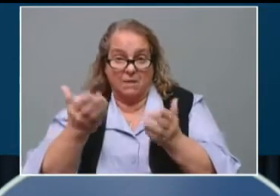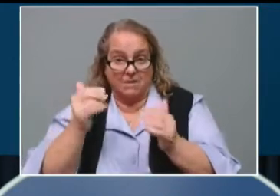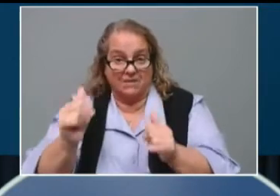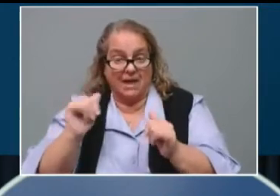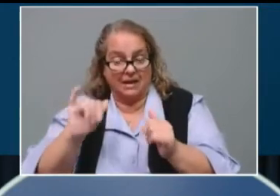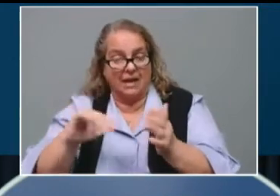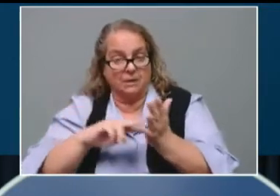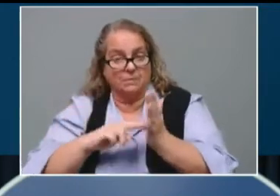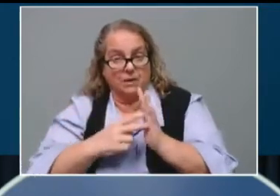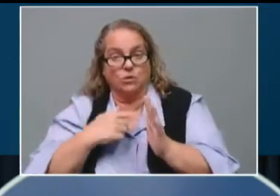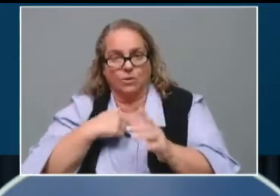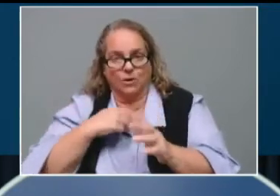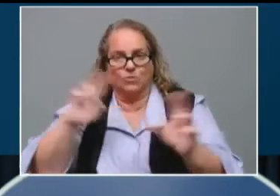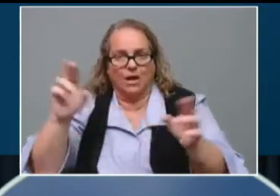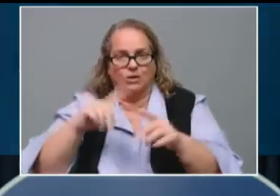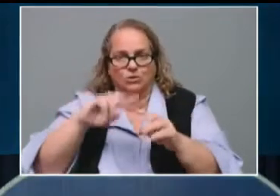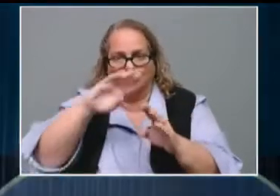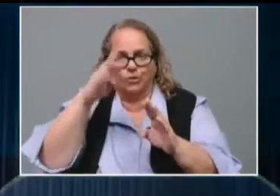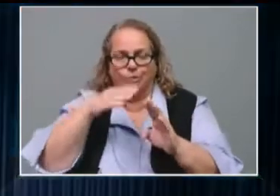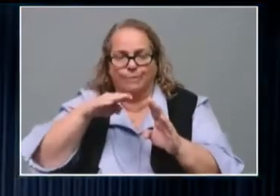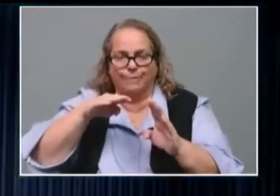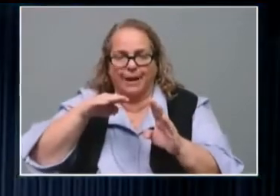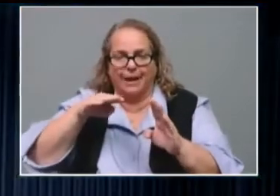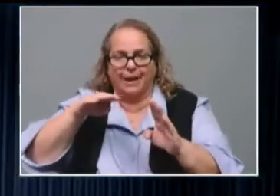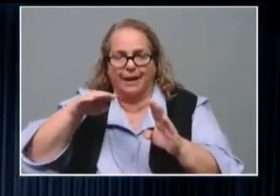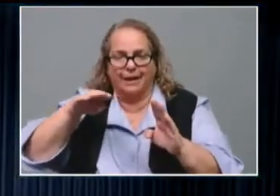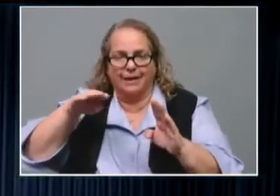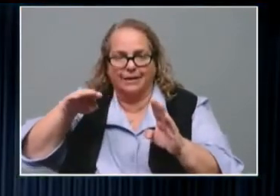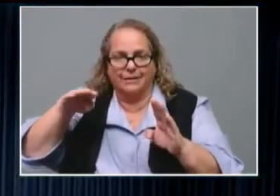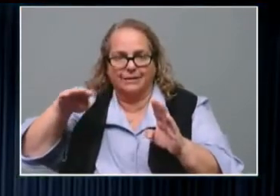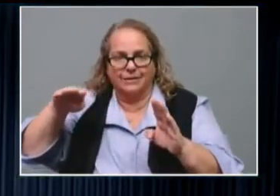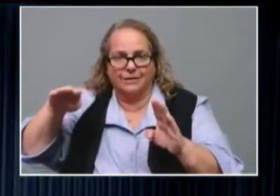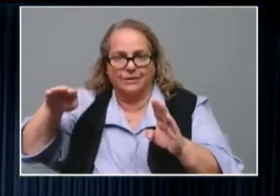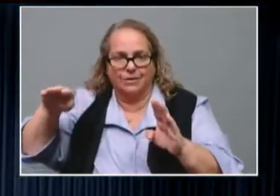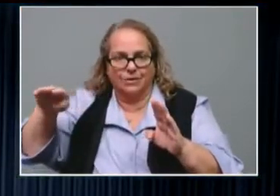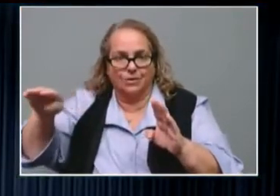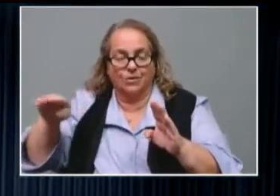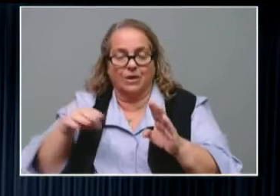with the decreased slowing. It again suggests to me that we are headed